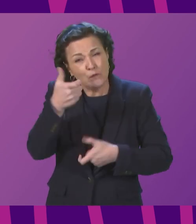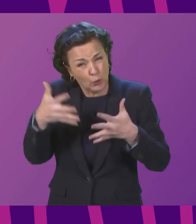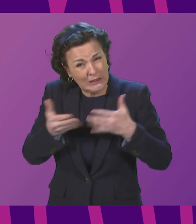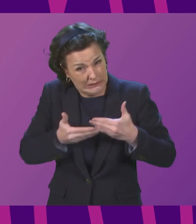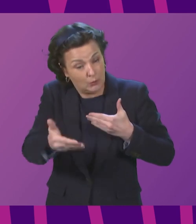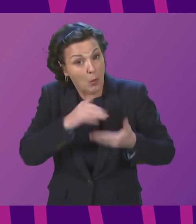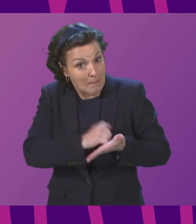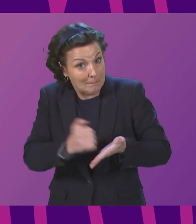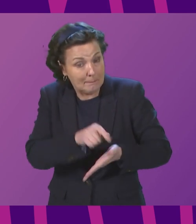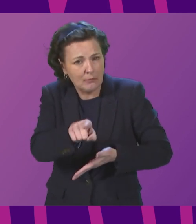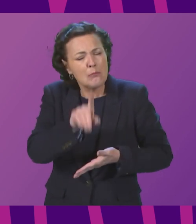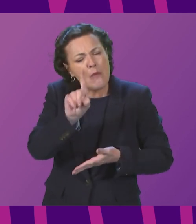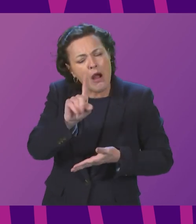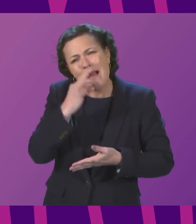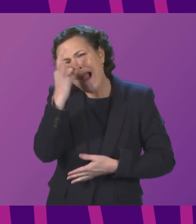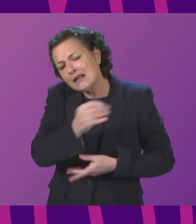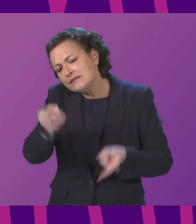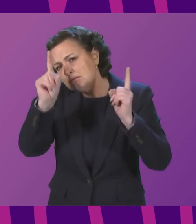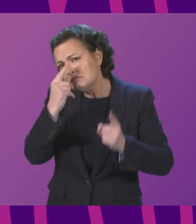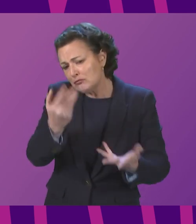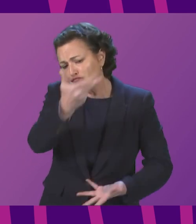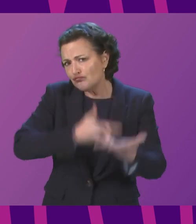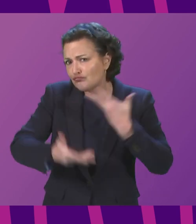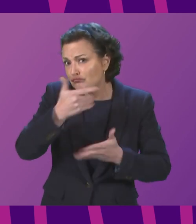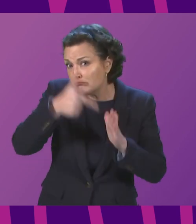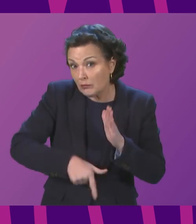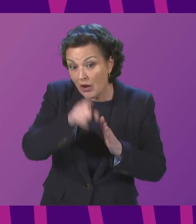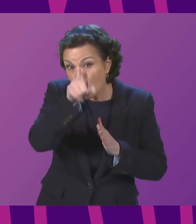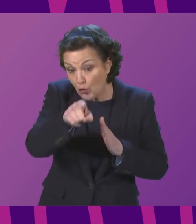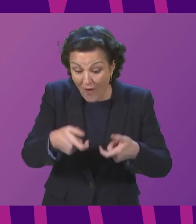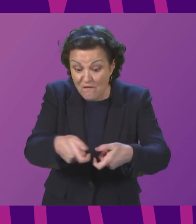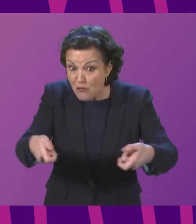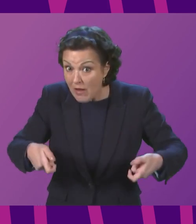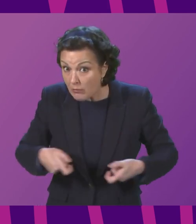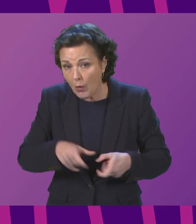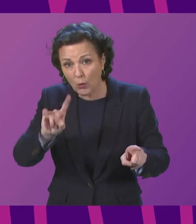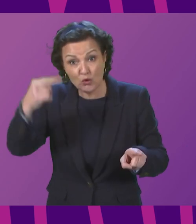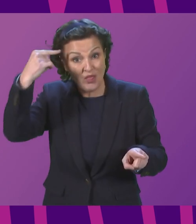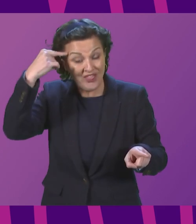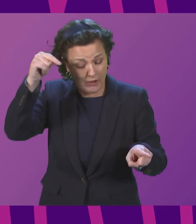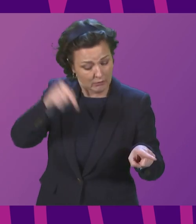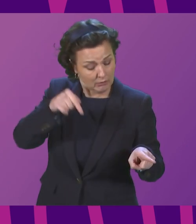give any further detail on what might be contained in the framework? What research and preparations